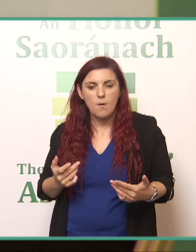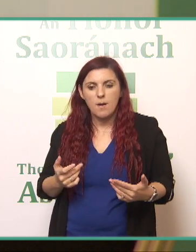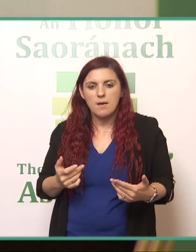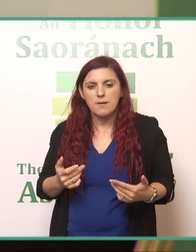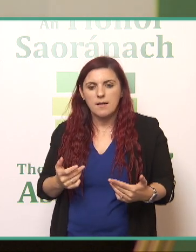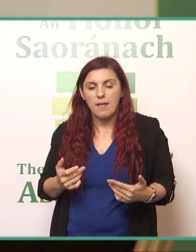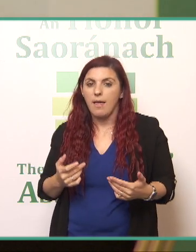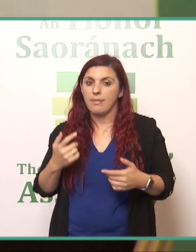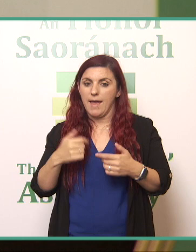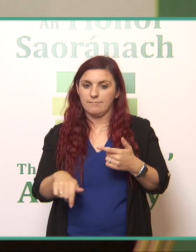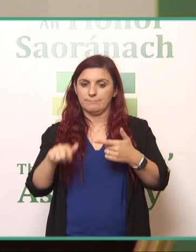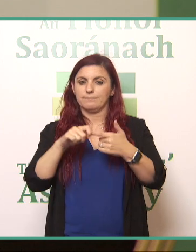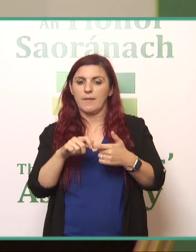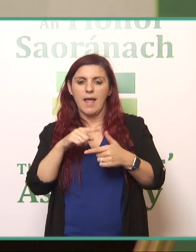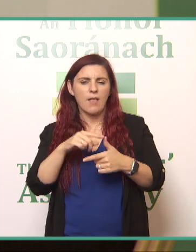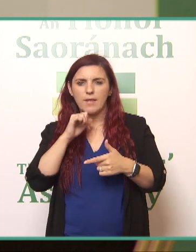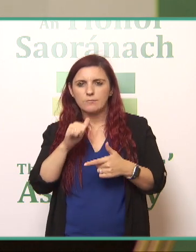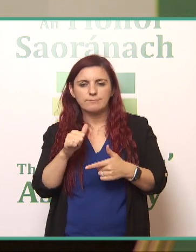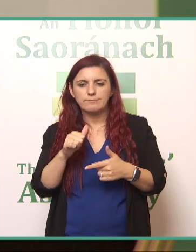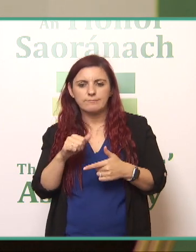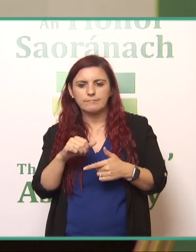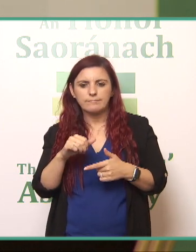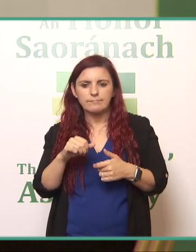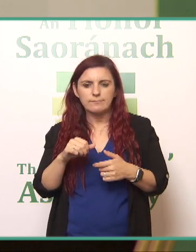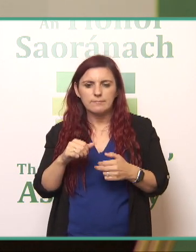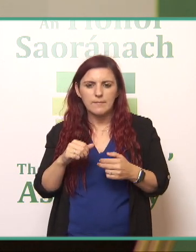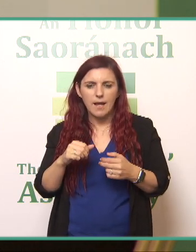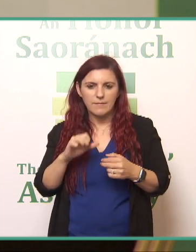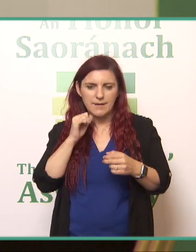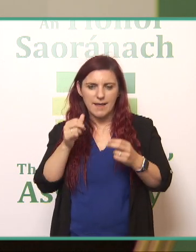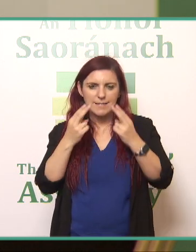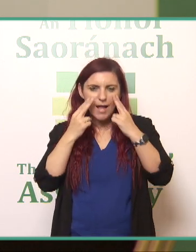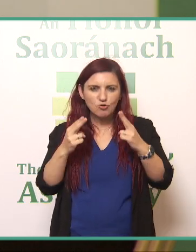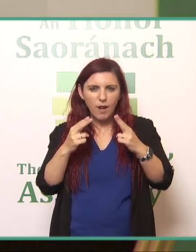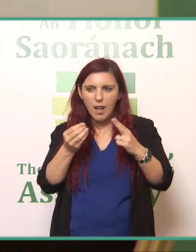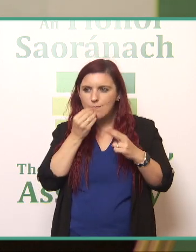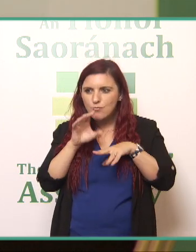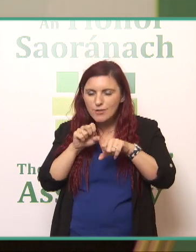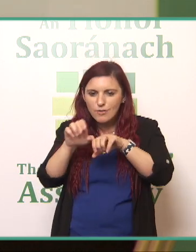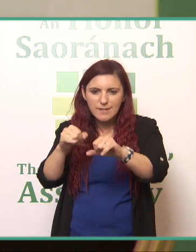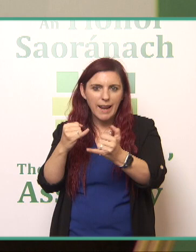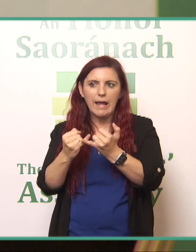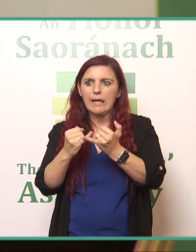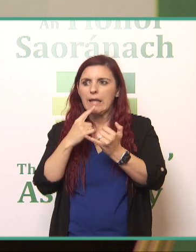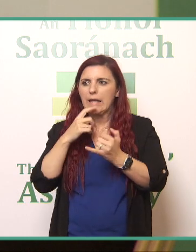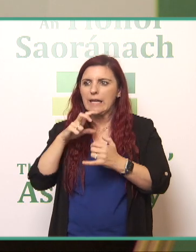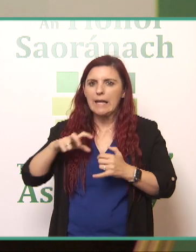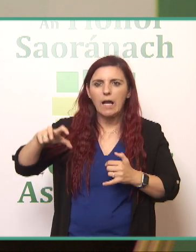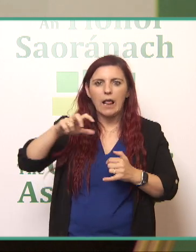top of that they don't there aren't the natural Predators anymore the Wolves the Eagles and so on because over the centuries we've